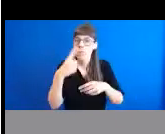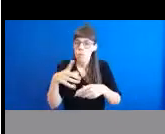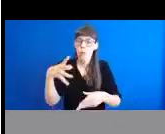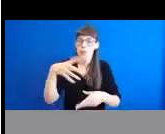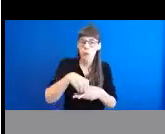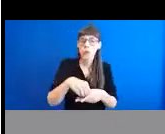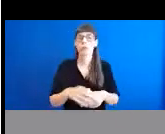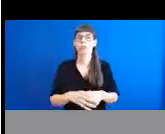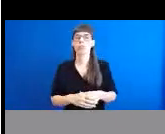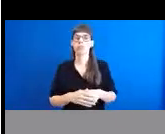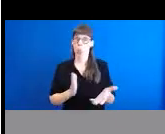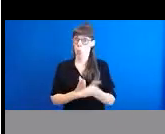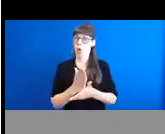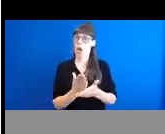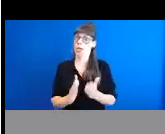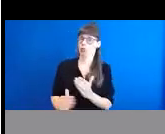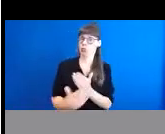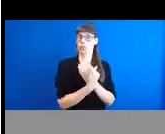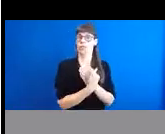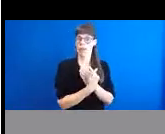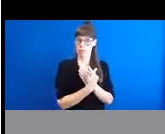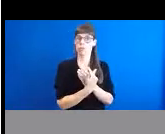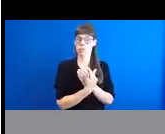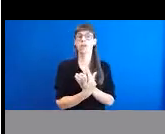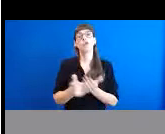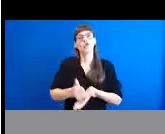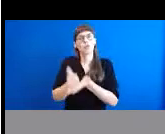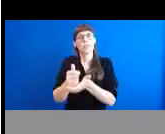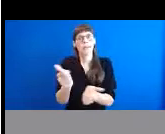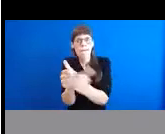and community engagement, innovation for inclusion